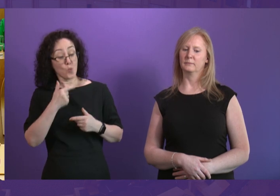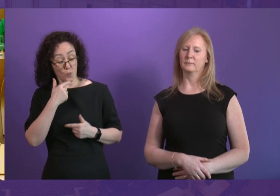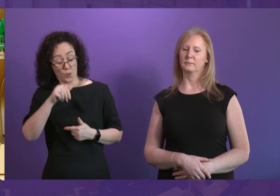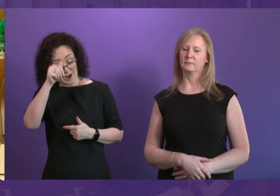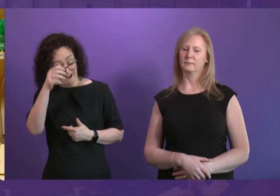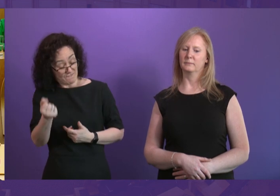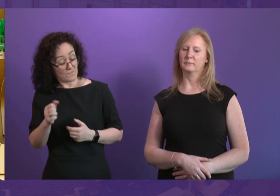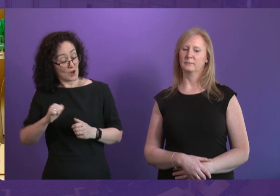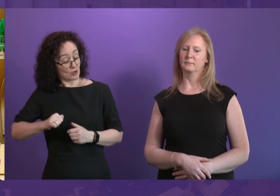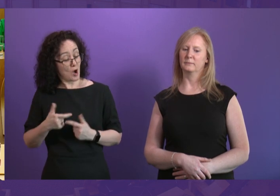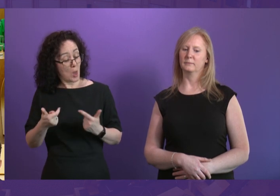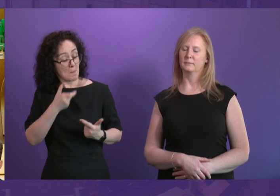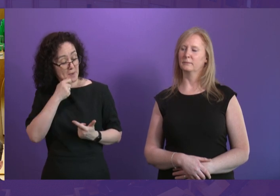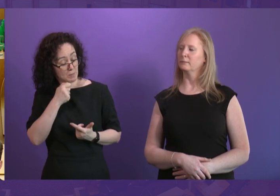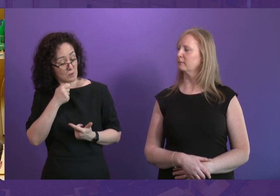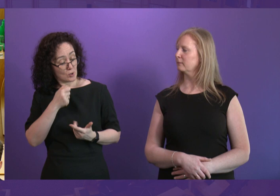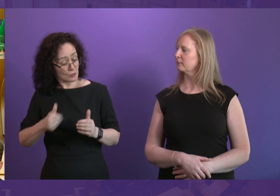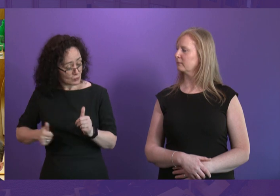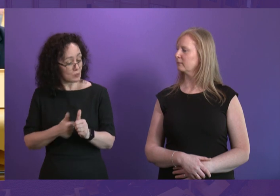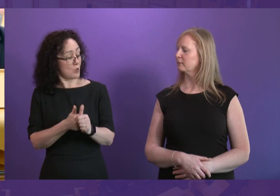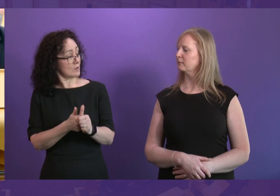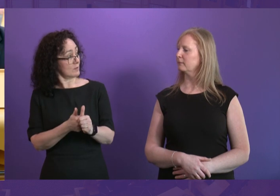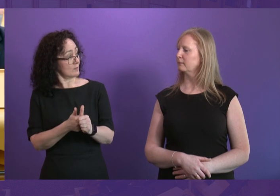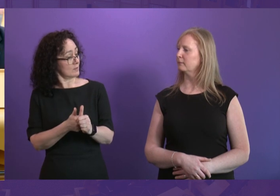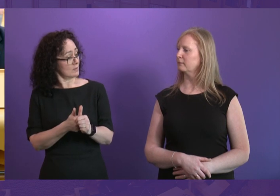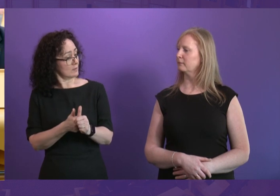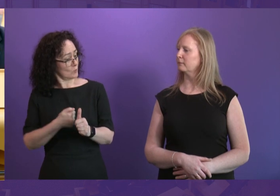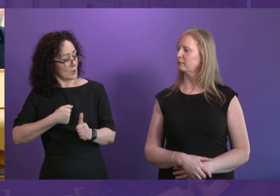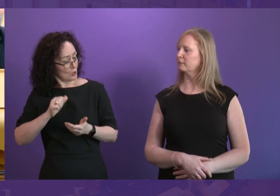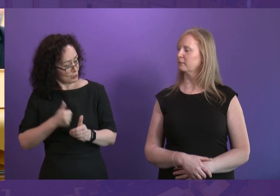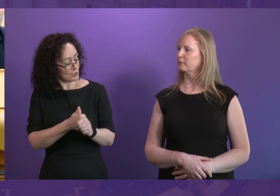has taken to ensure that nobody in Scotland has to pay it.